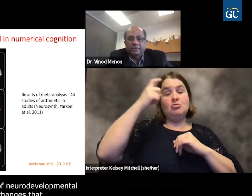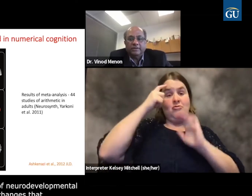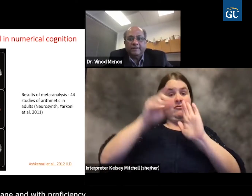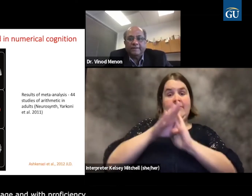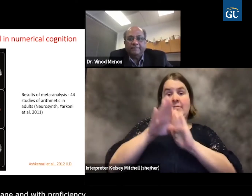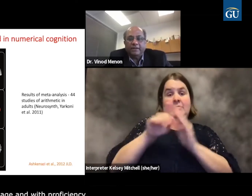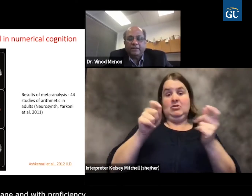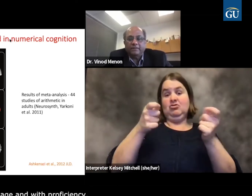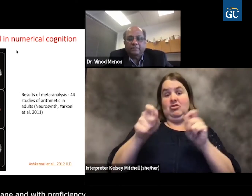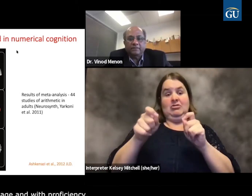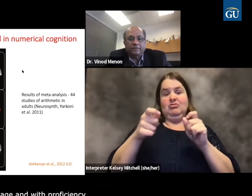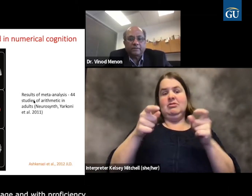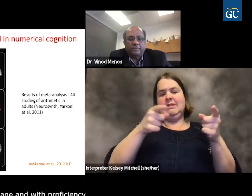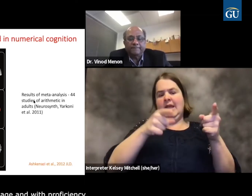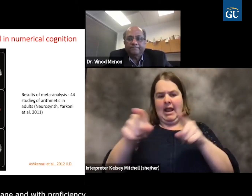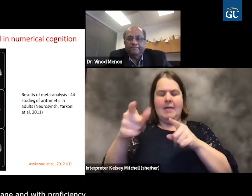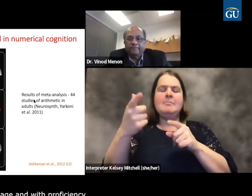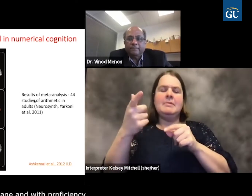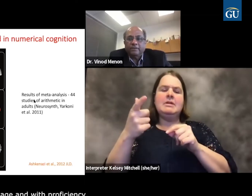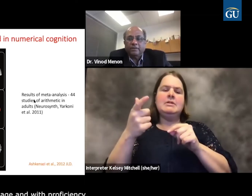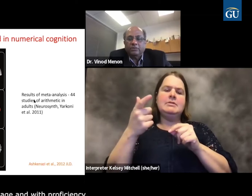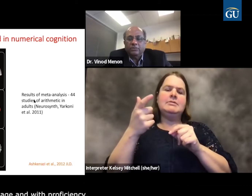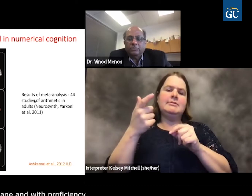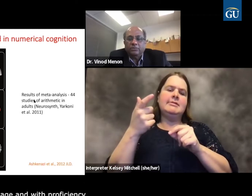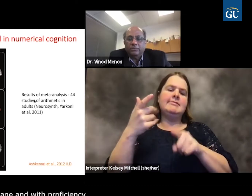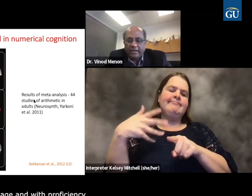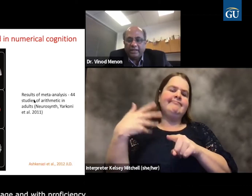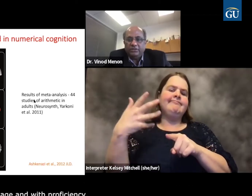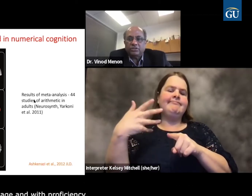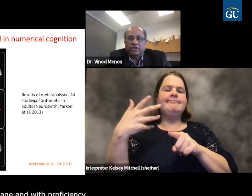that occur as